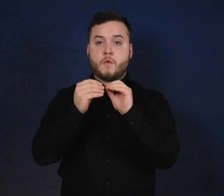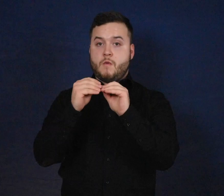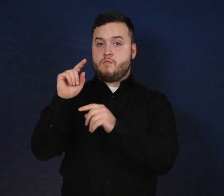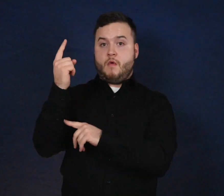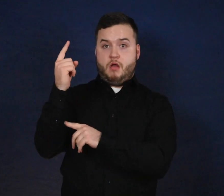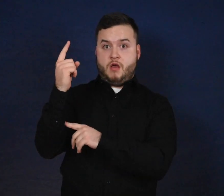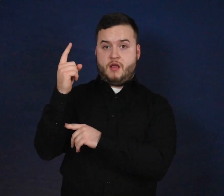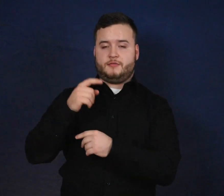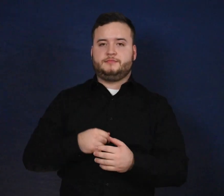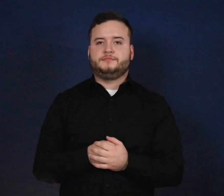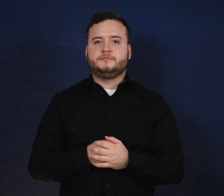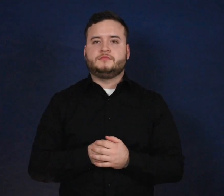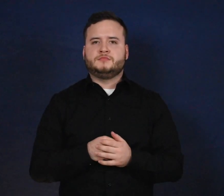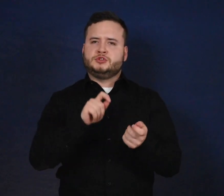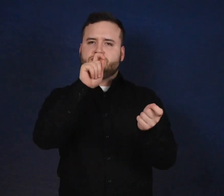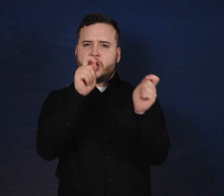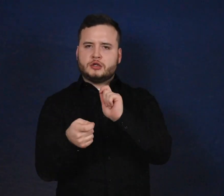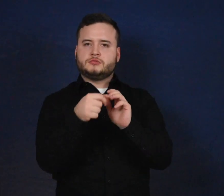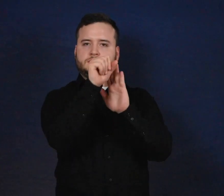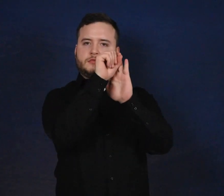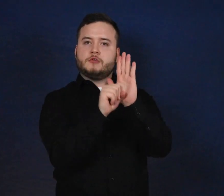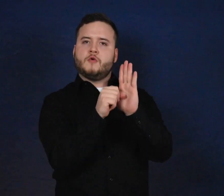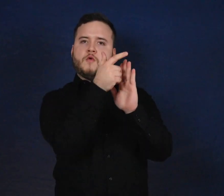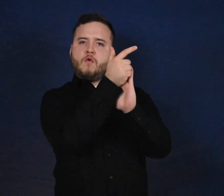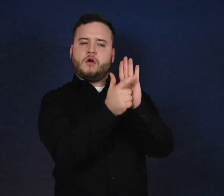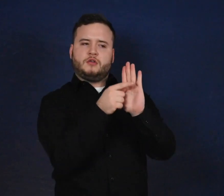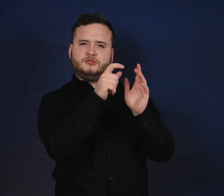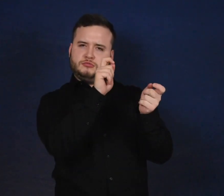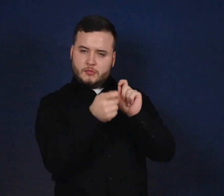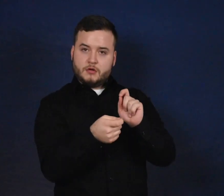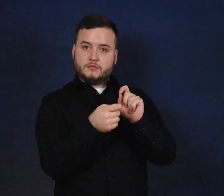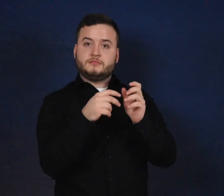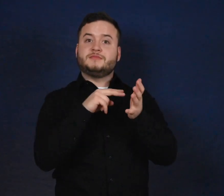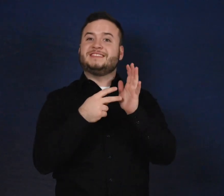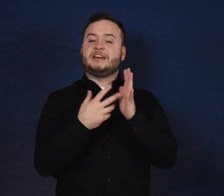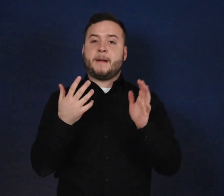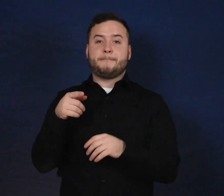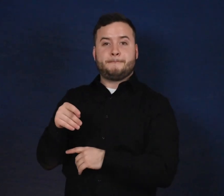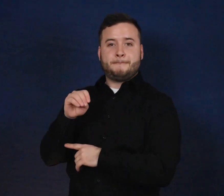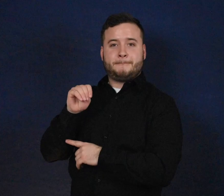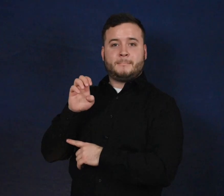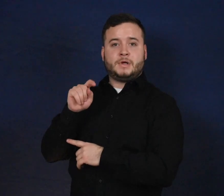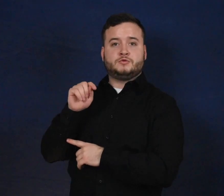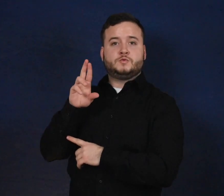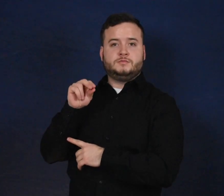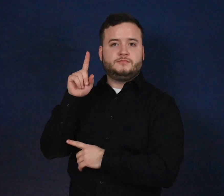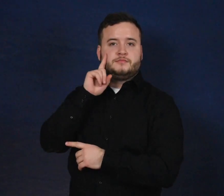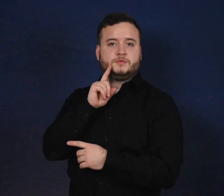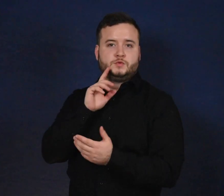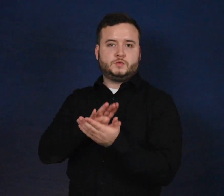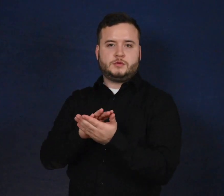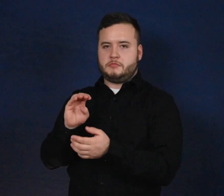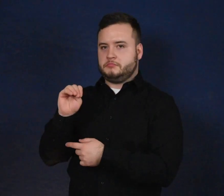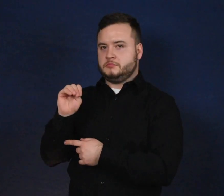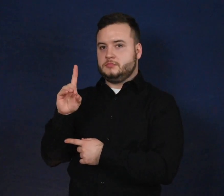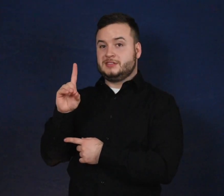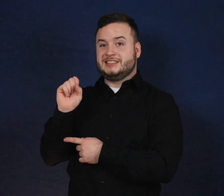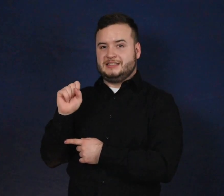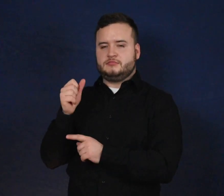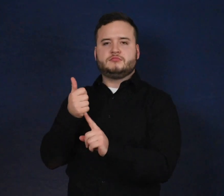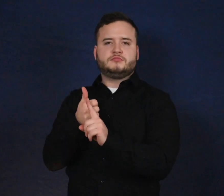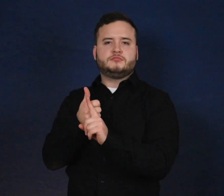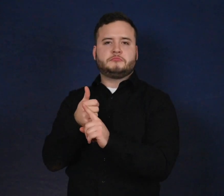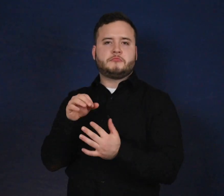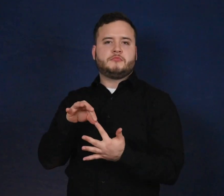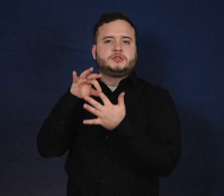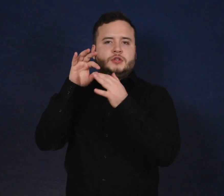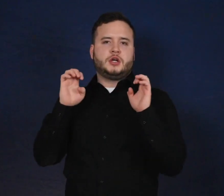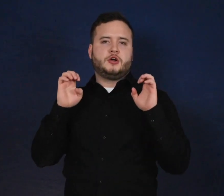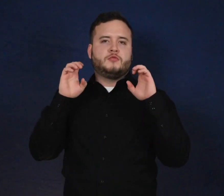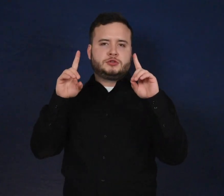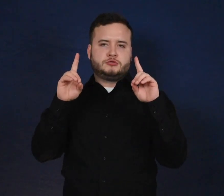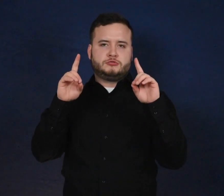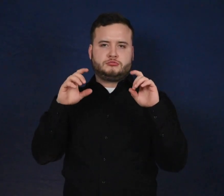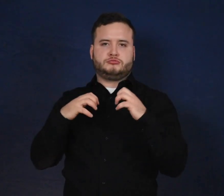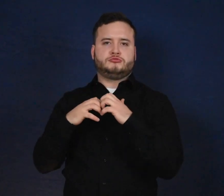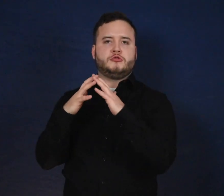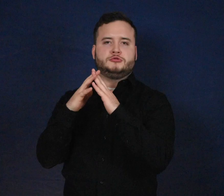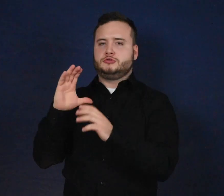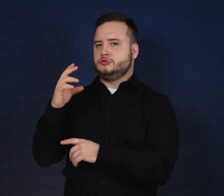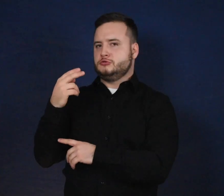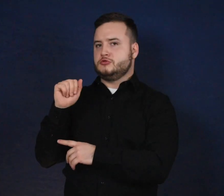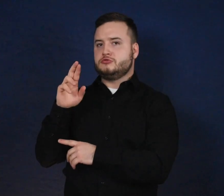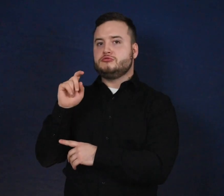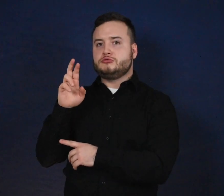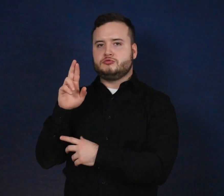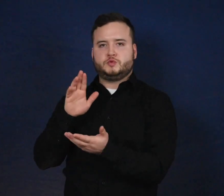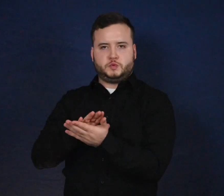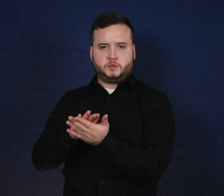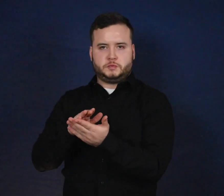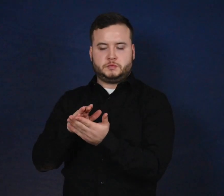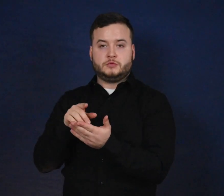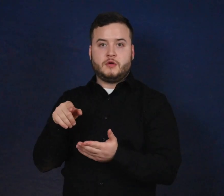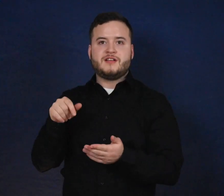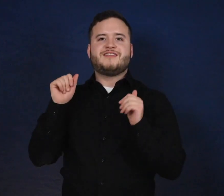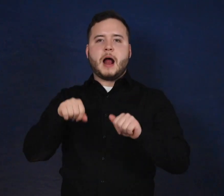1. Change state law so Metro Deaf School, a special education Charter School, can be reimbursed